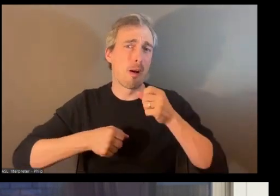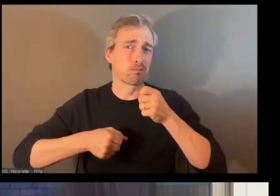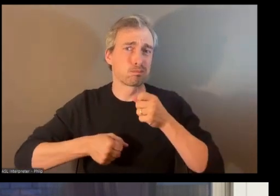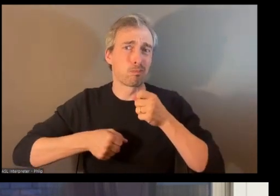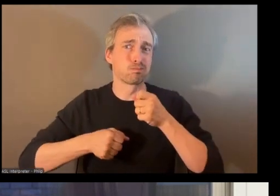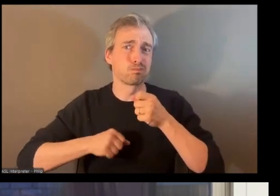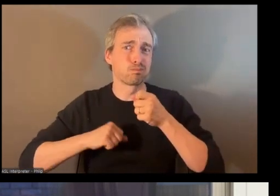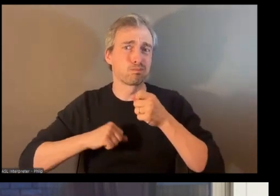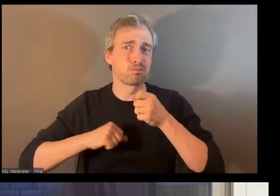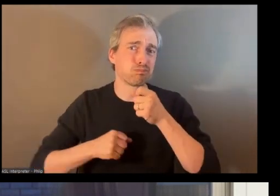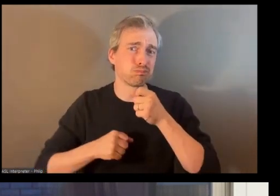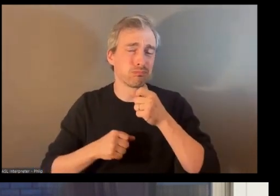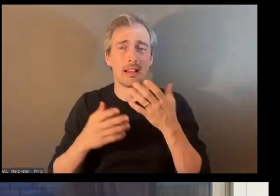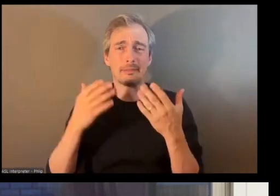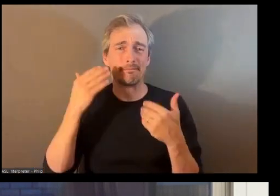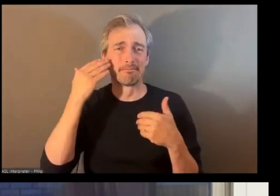One more cat. And more about multimedia. If